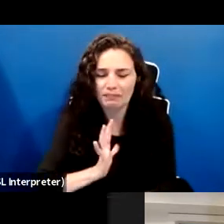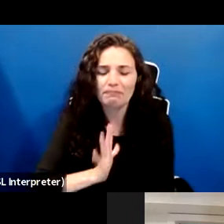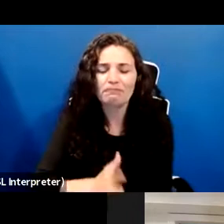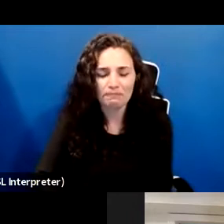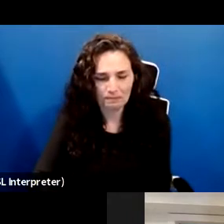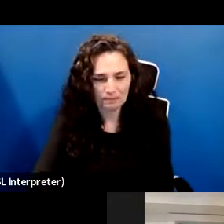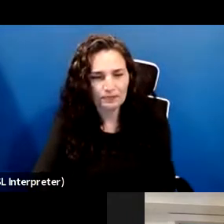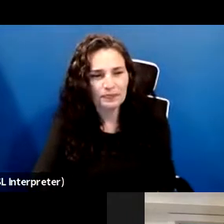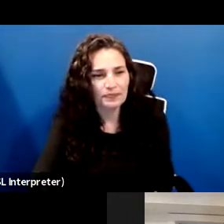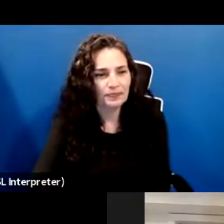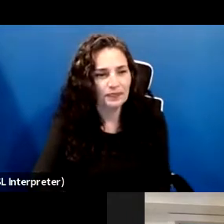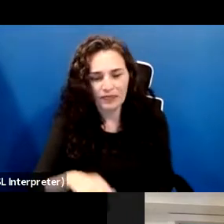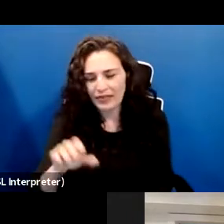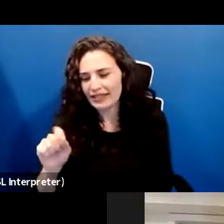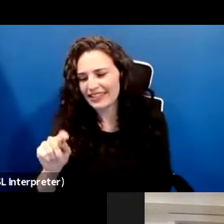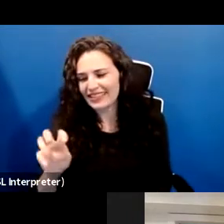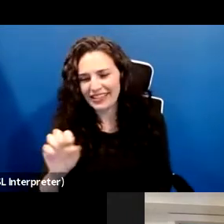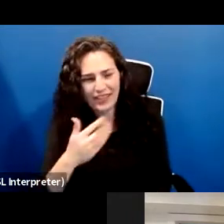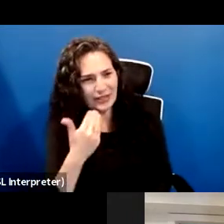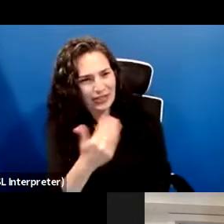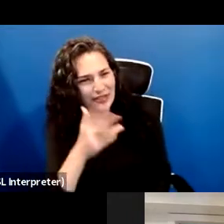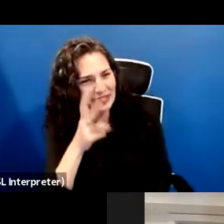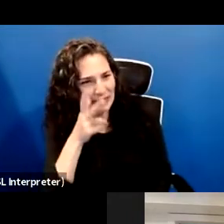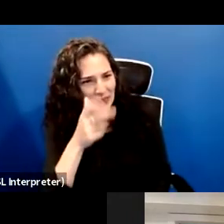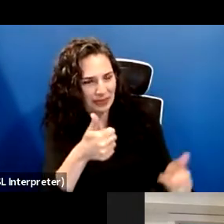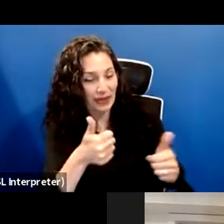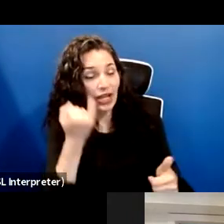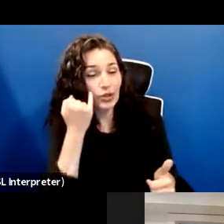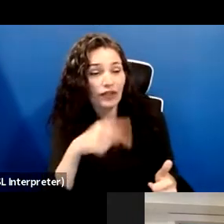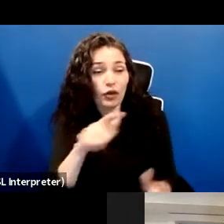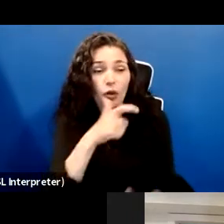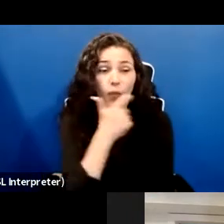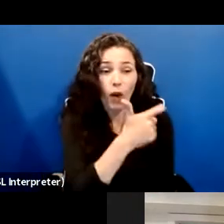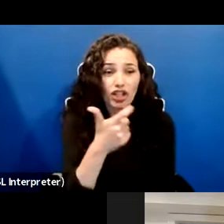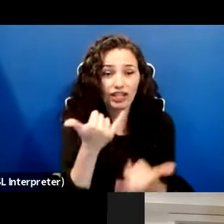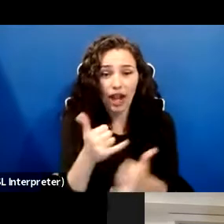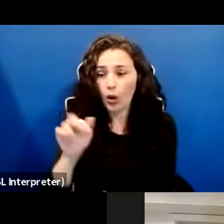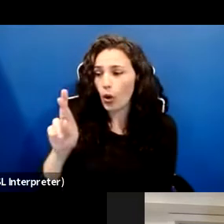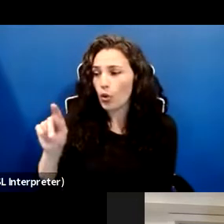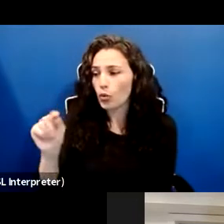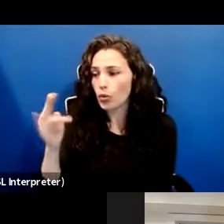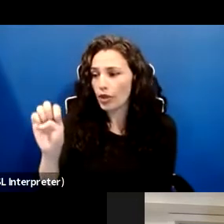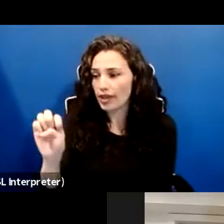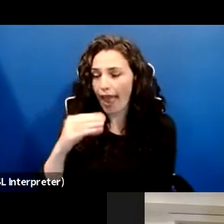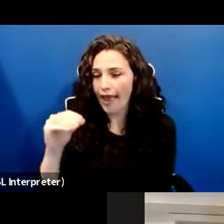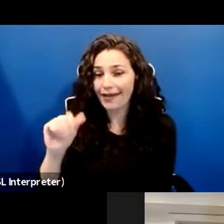That's great to hear. That's great to hear. So, for people who might be watching, Ruthie and Adi, this was not your first experience in